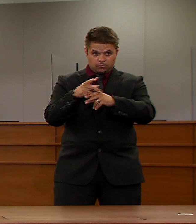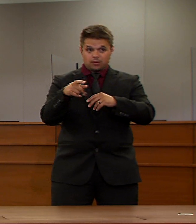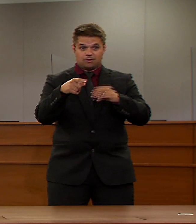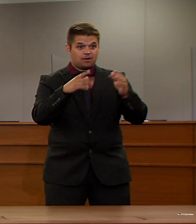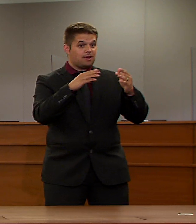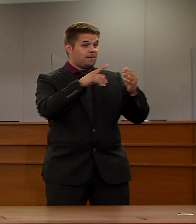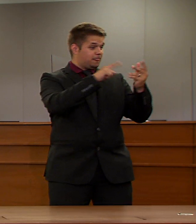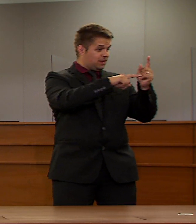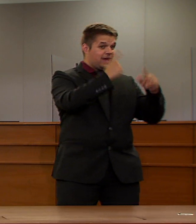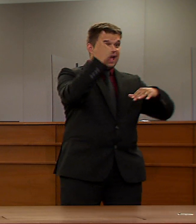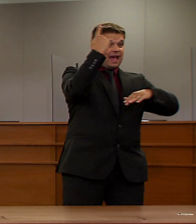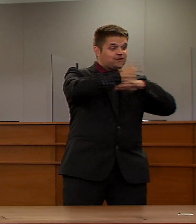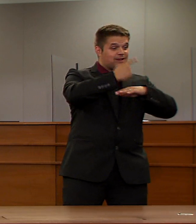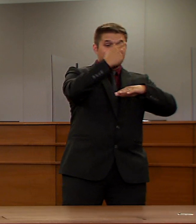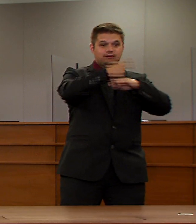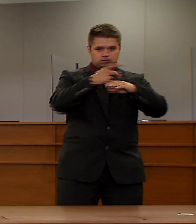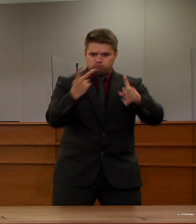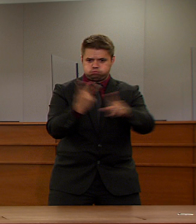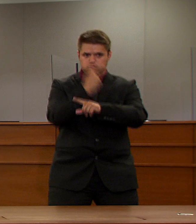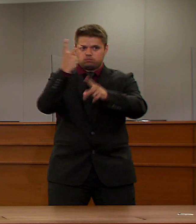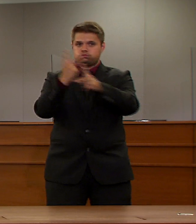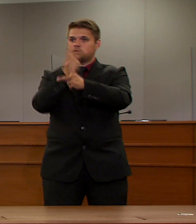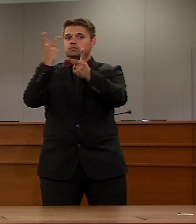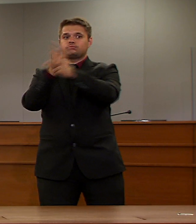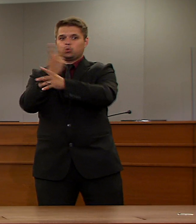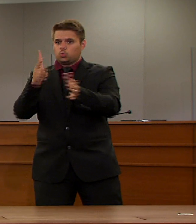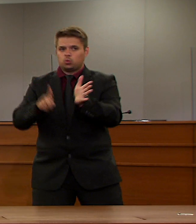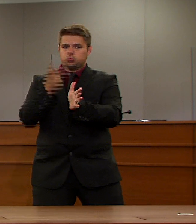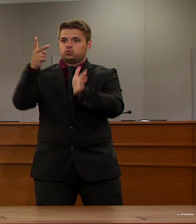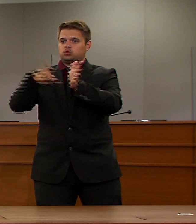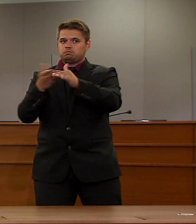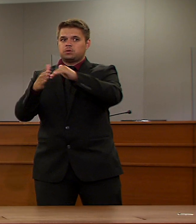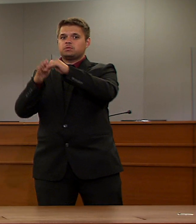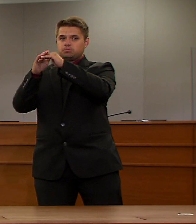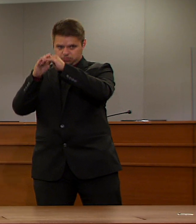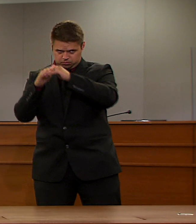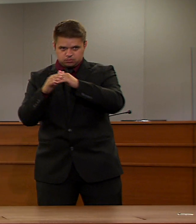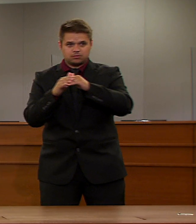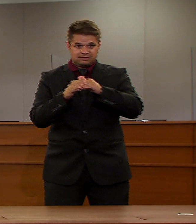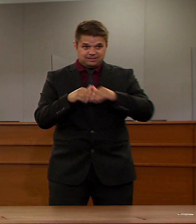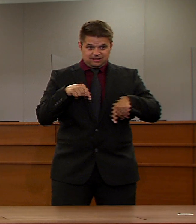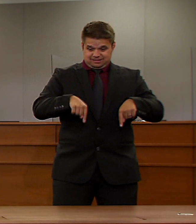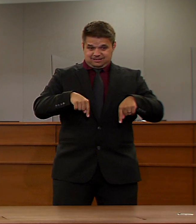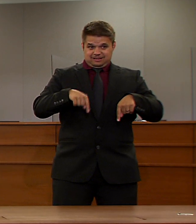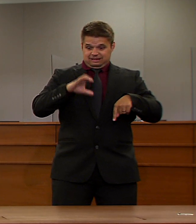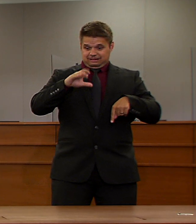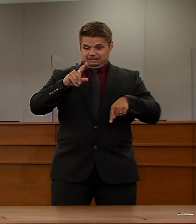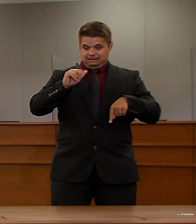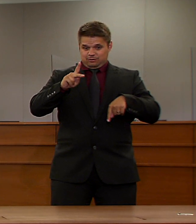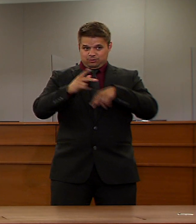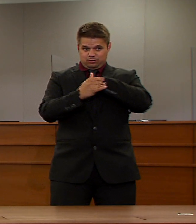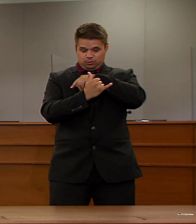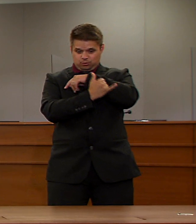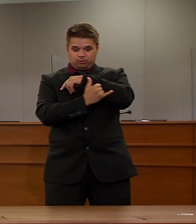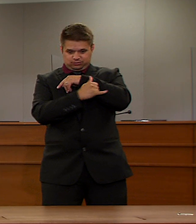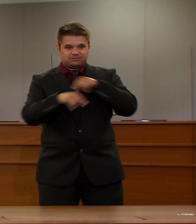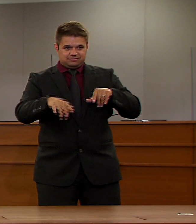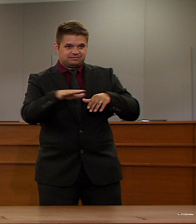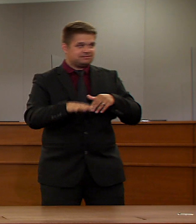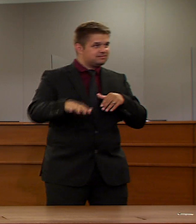weeks. In Clark County, we currently have a total of nearly 1400 cases.